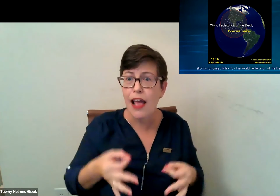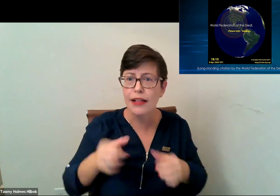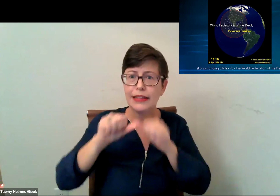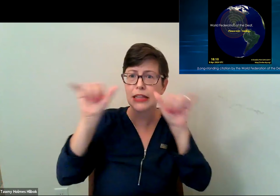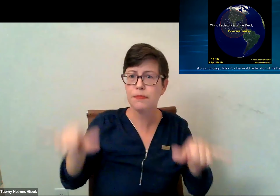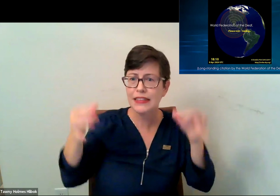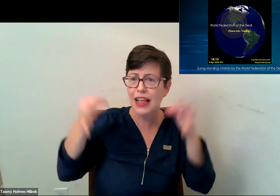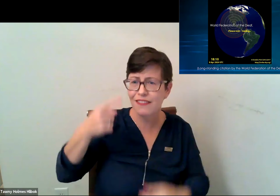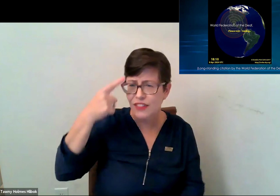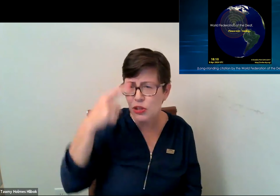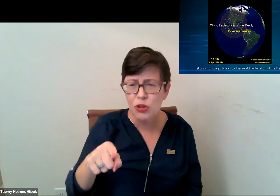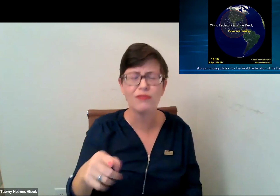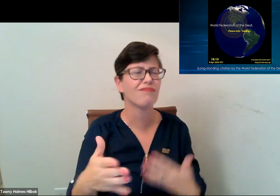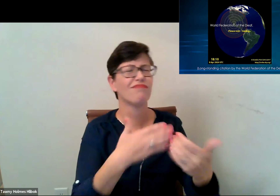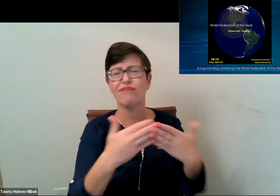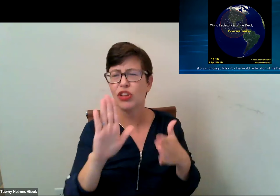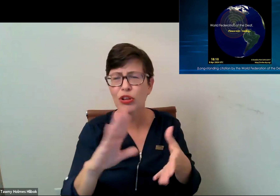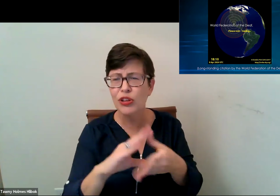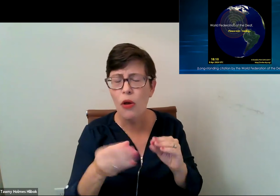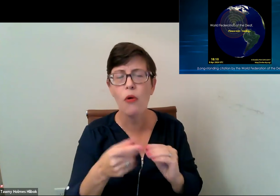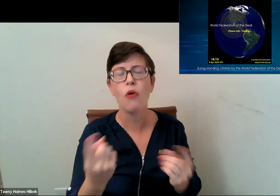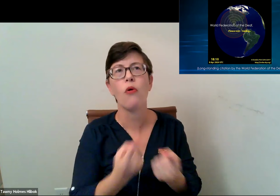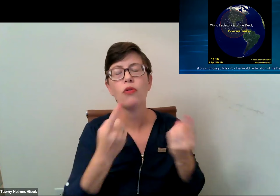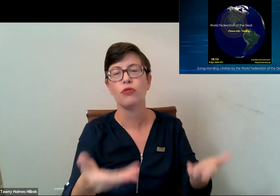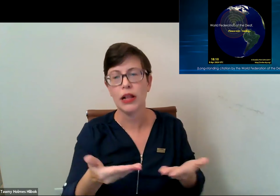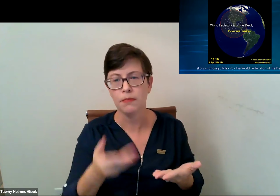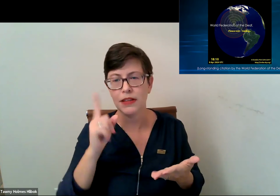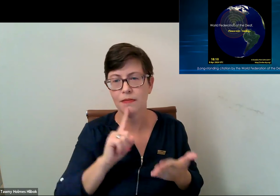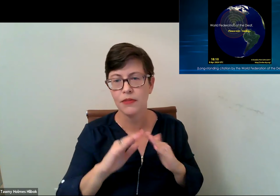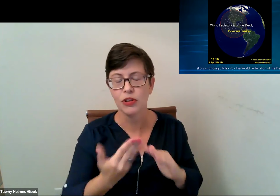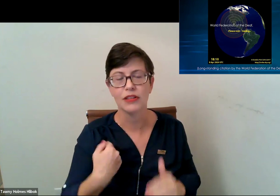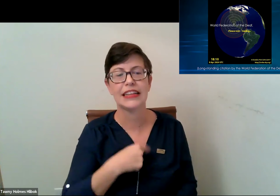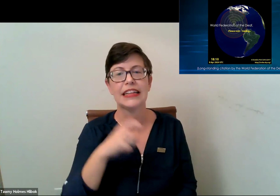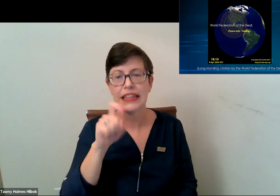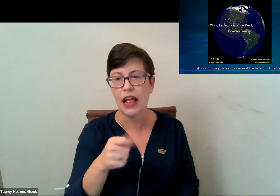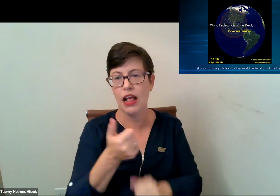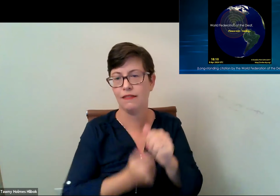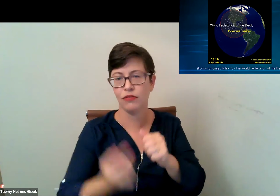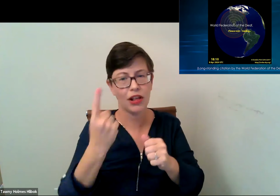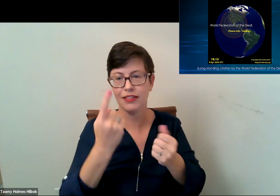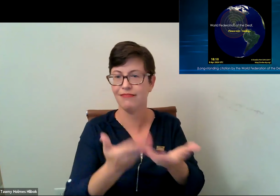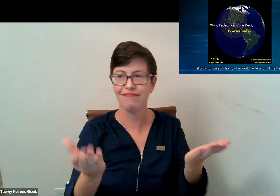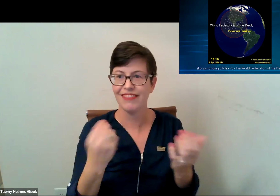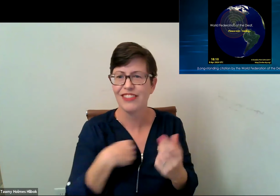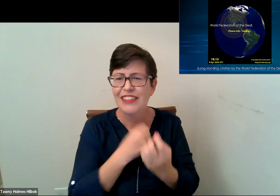Any choices they've made about their identity, regardless of the systems they come through they are always welcome to gallaudet university,